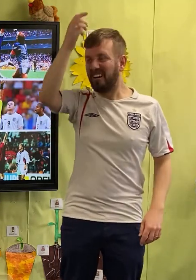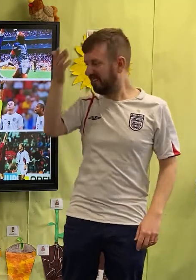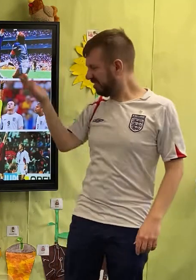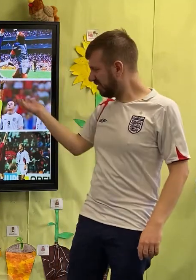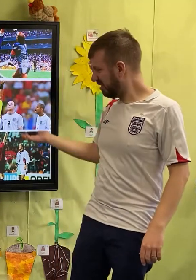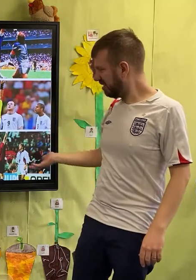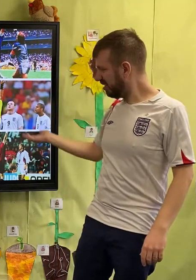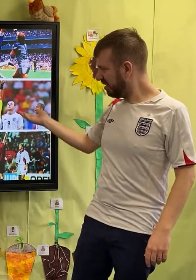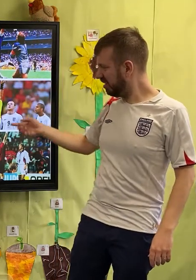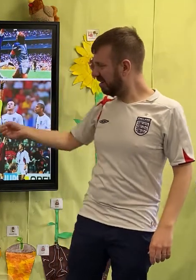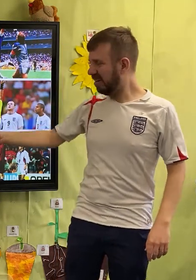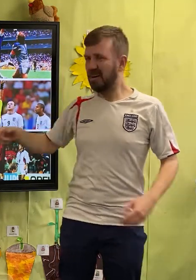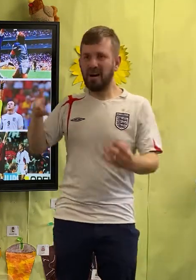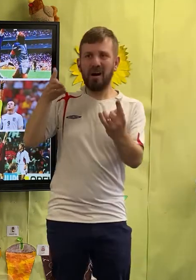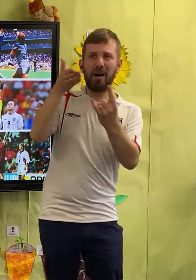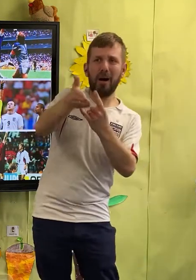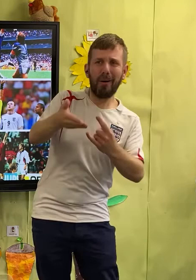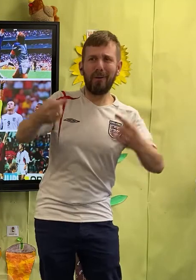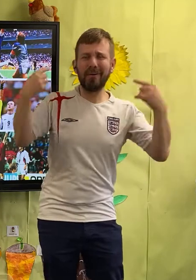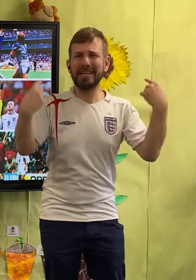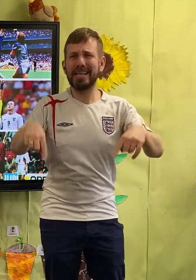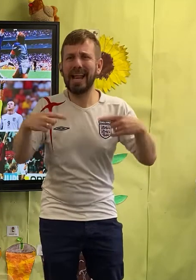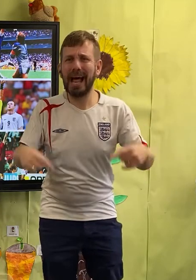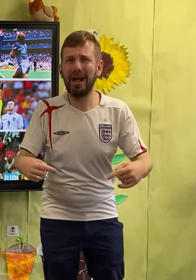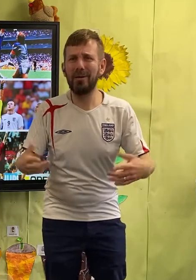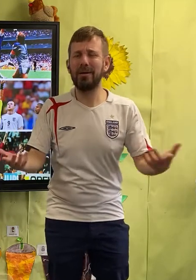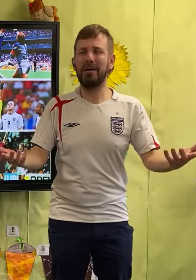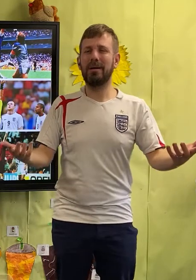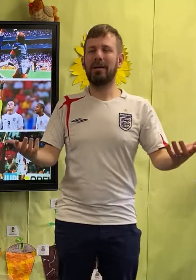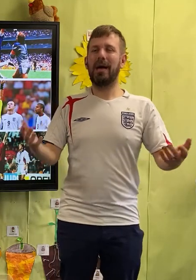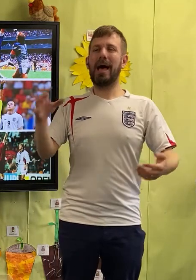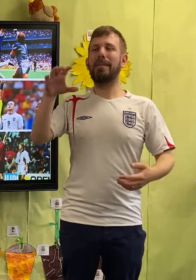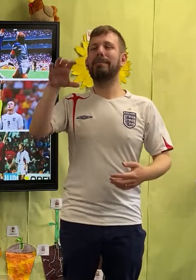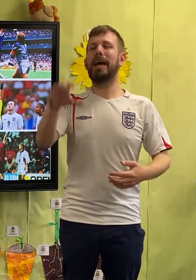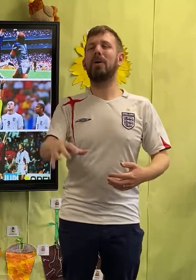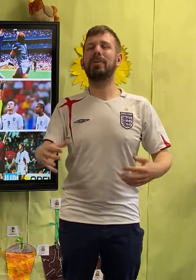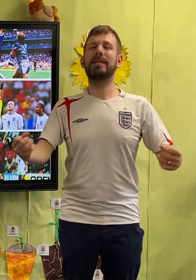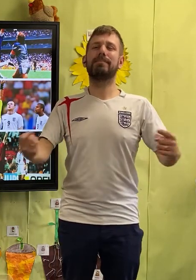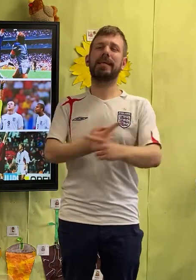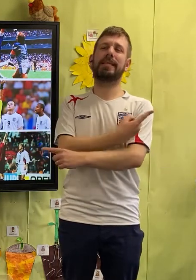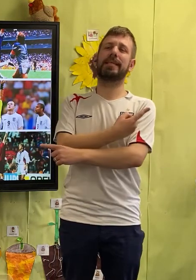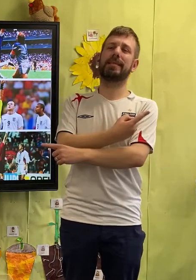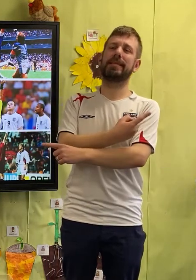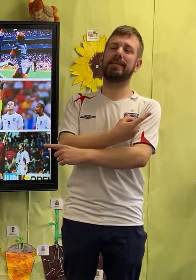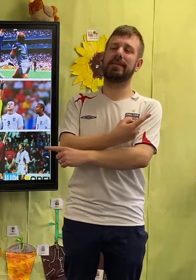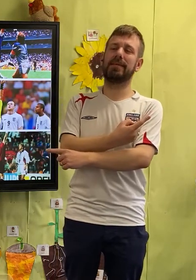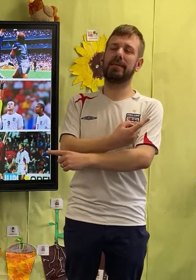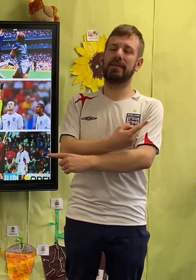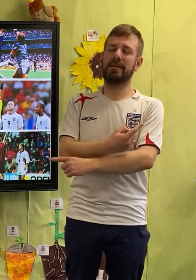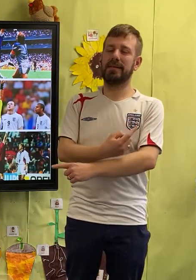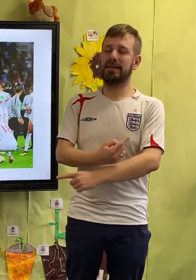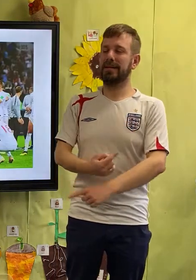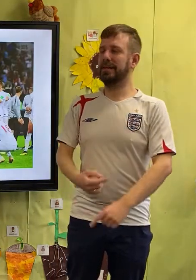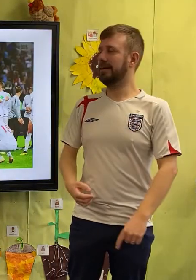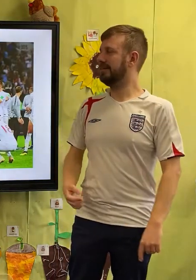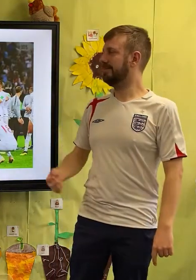and red cards and goals being disallowed and penalties have been missed.